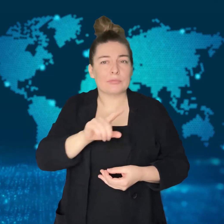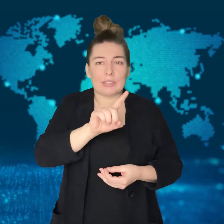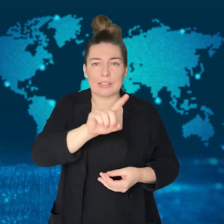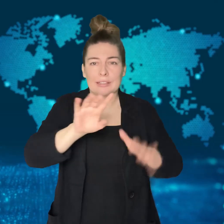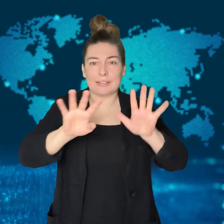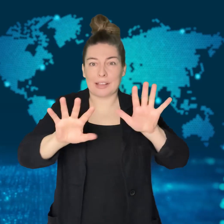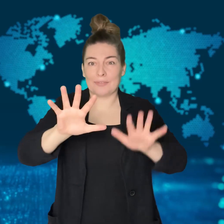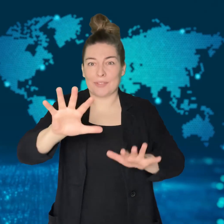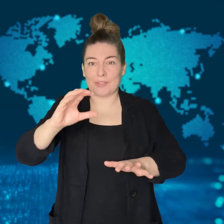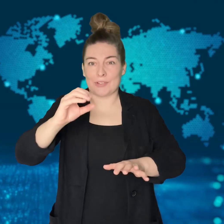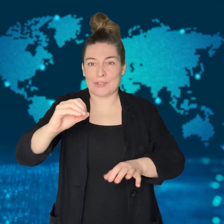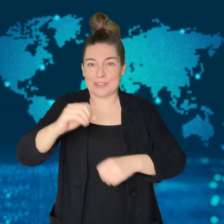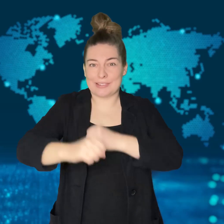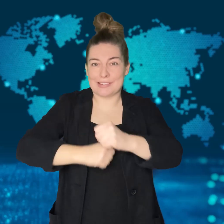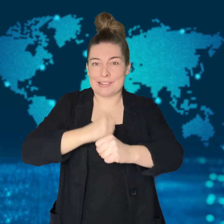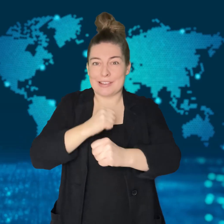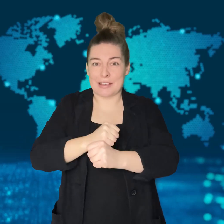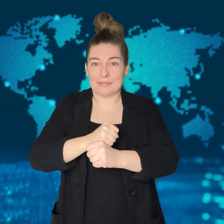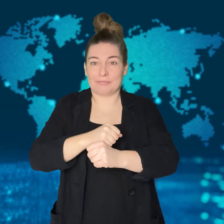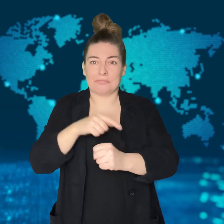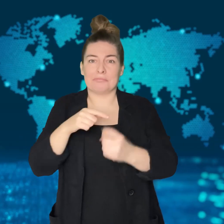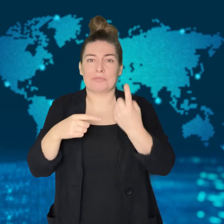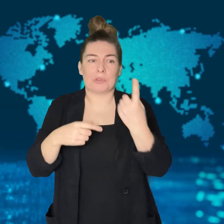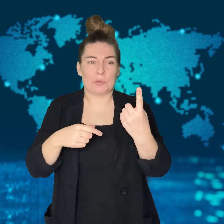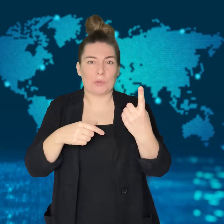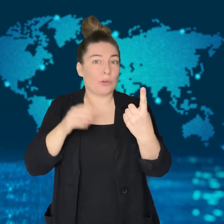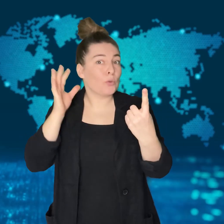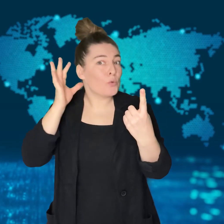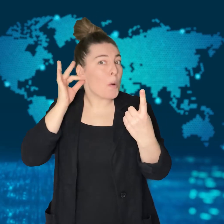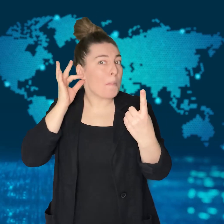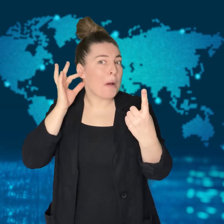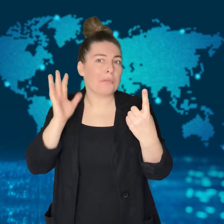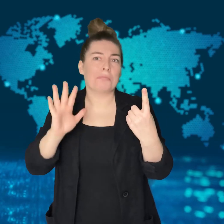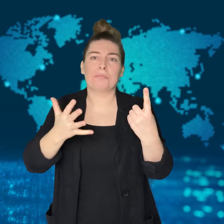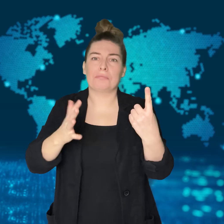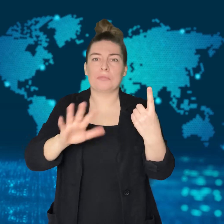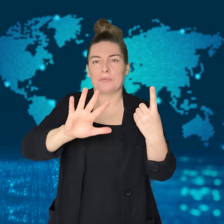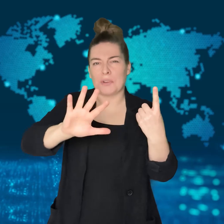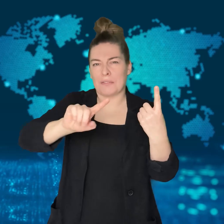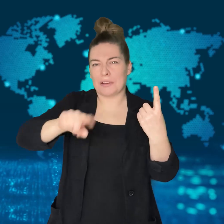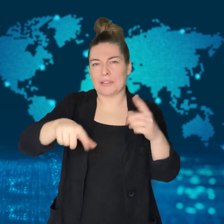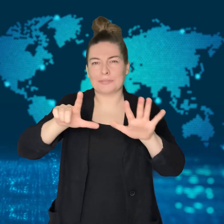has fallen greatly - in 1950,